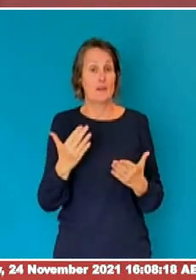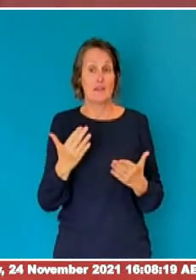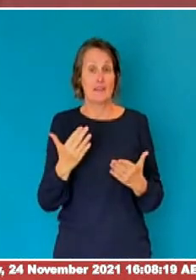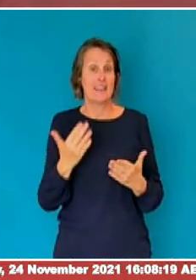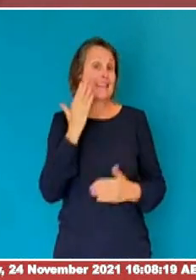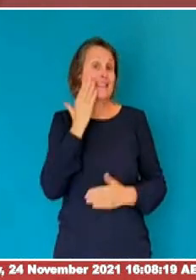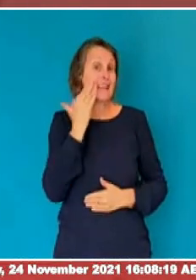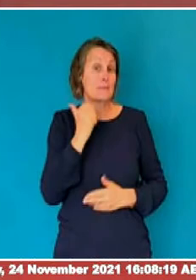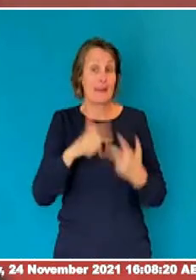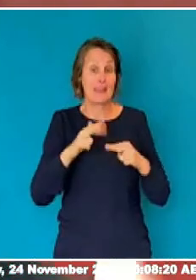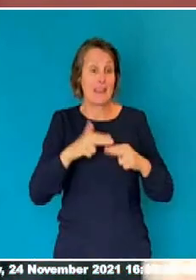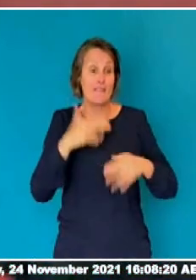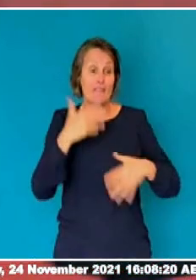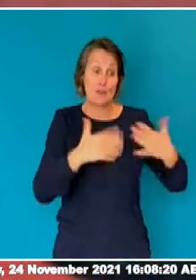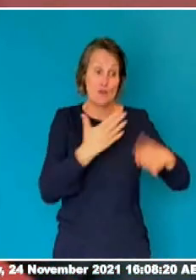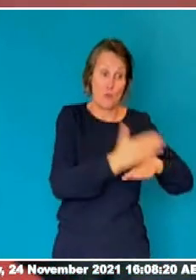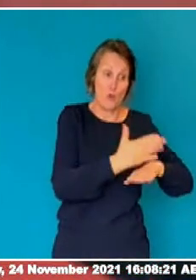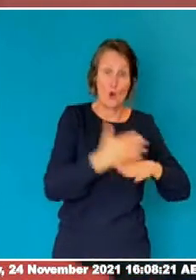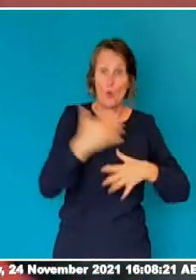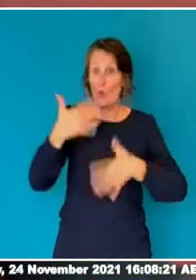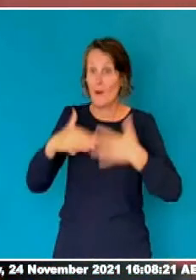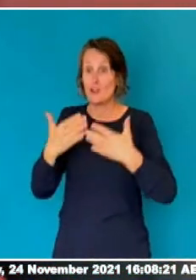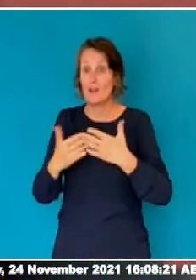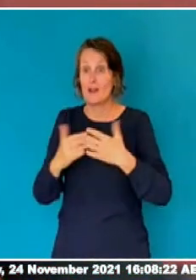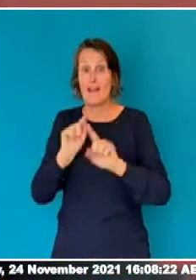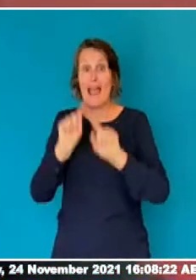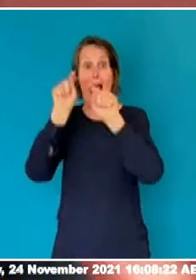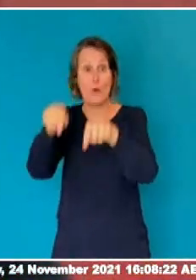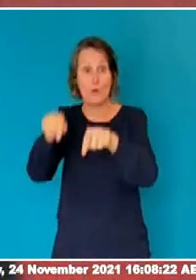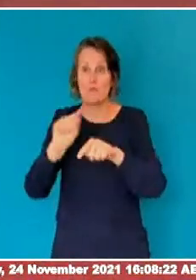at work, we are dealing with that way upfront when the injury happens.